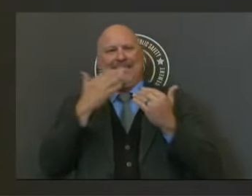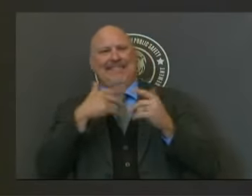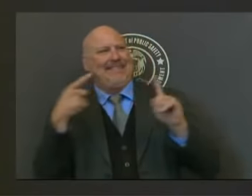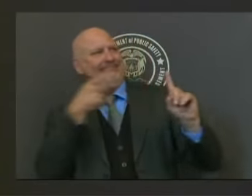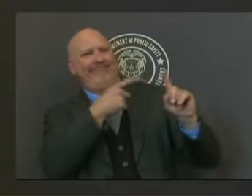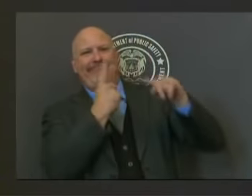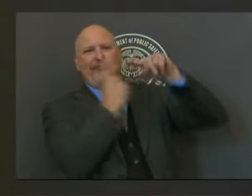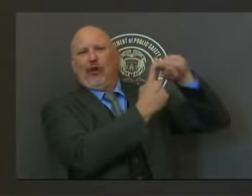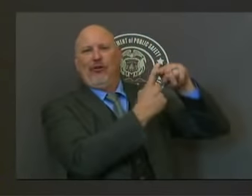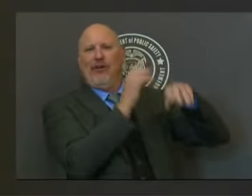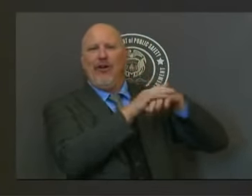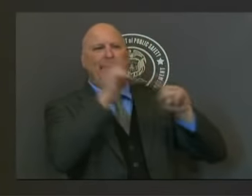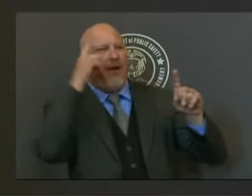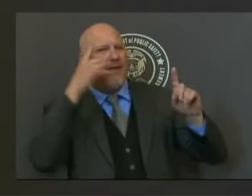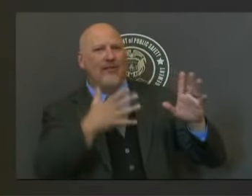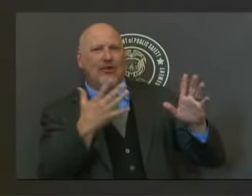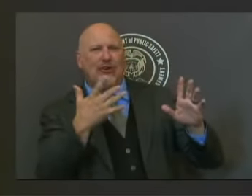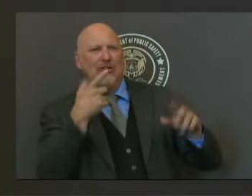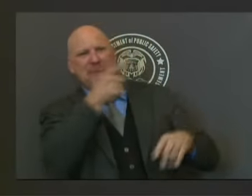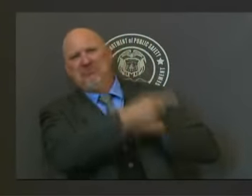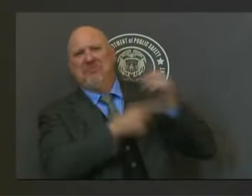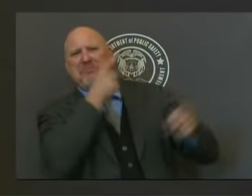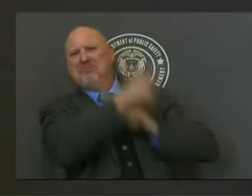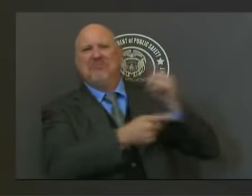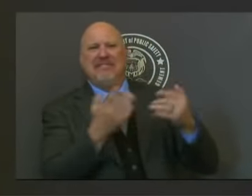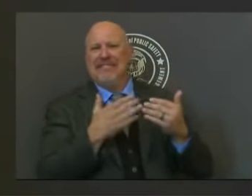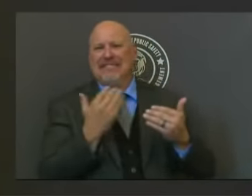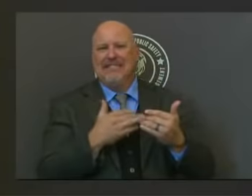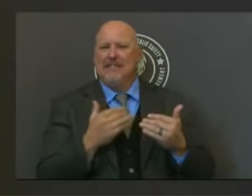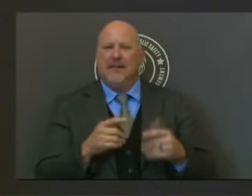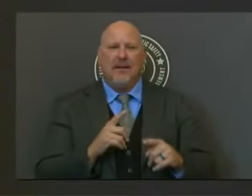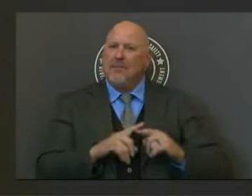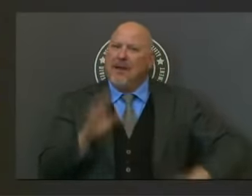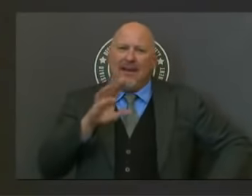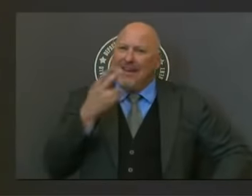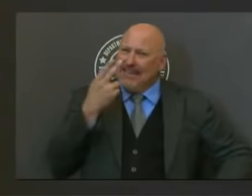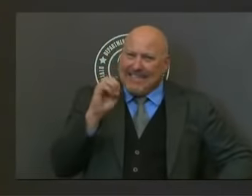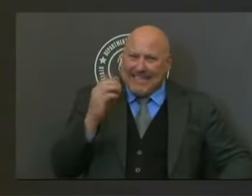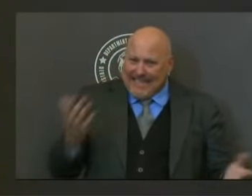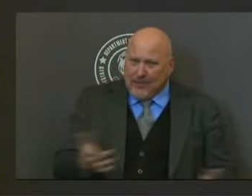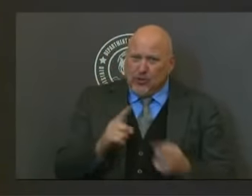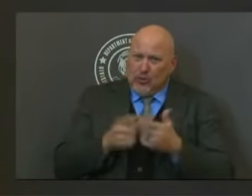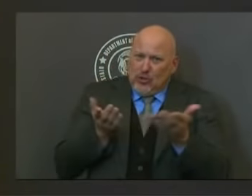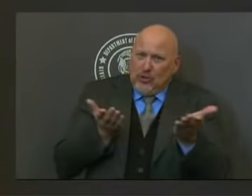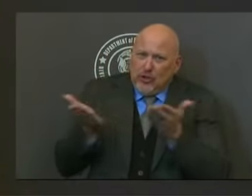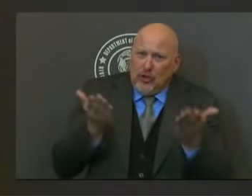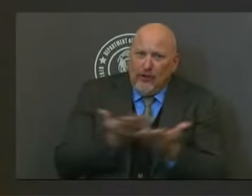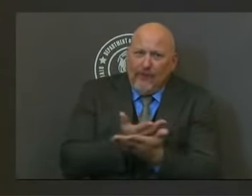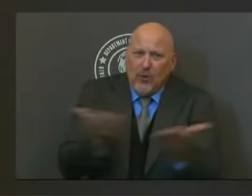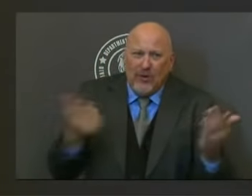good will to serve the people of